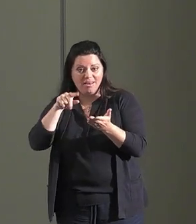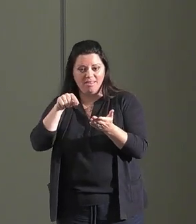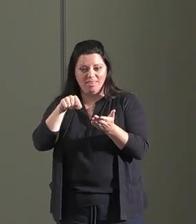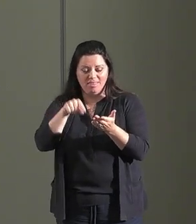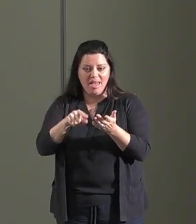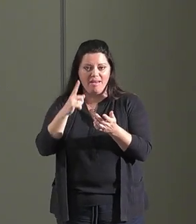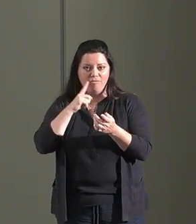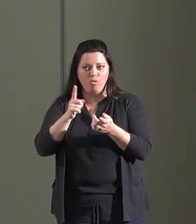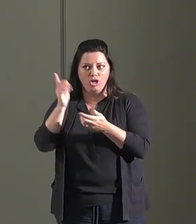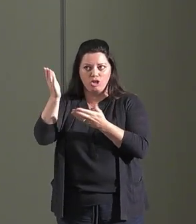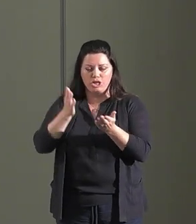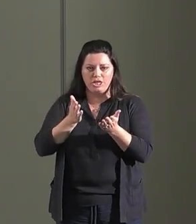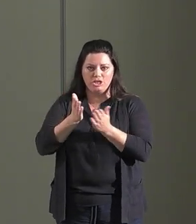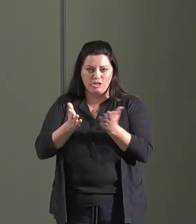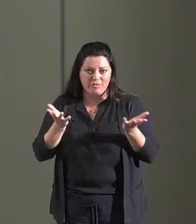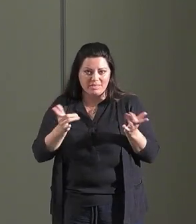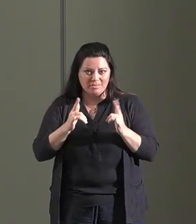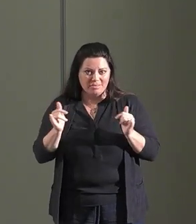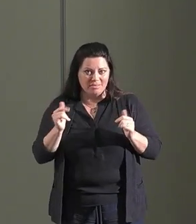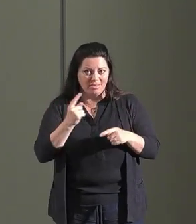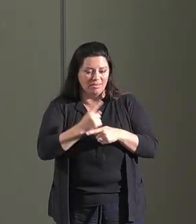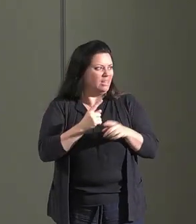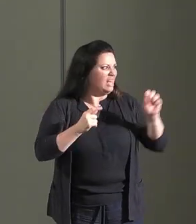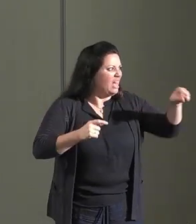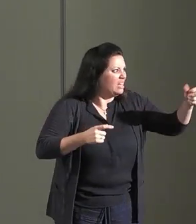Yes. >> ALAN: So much is in the Cloud and software